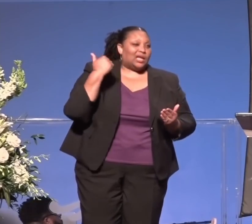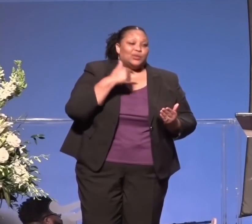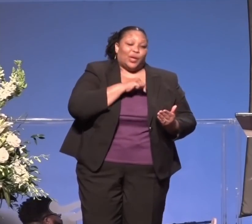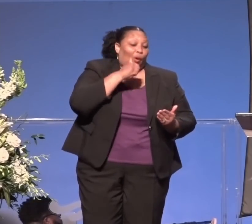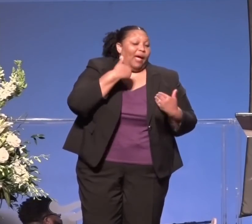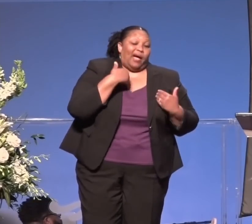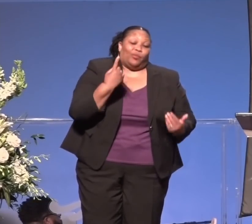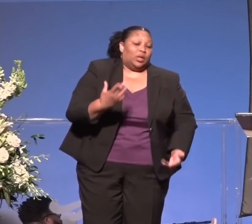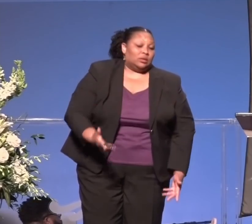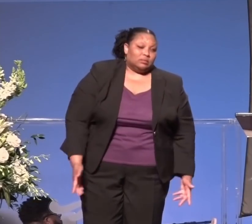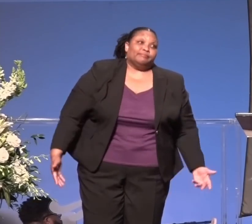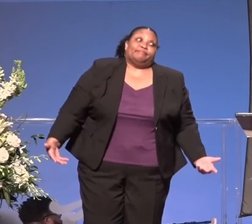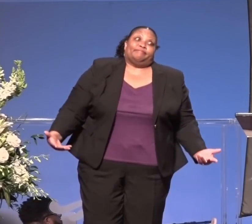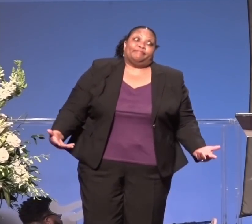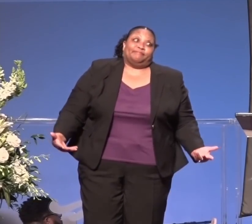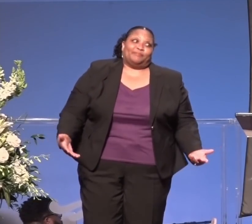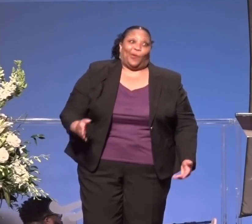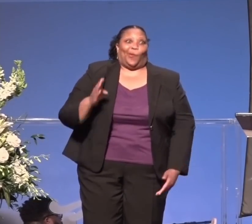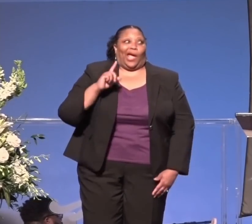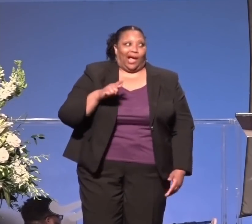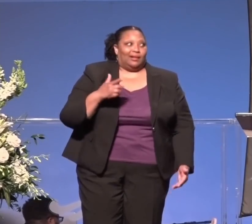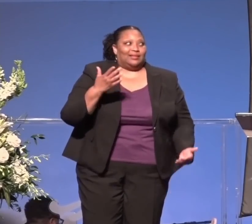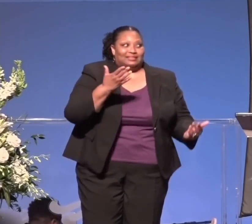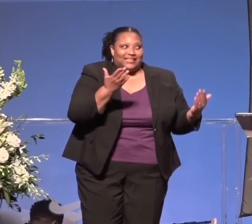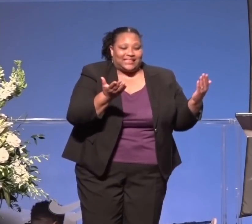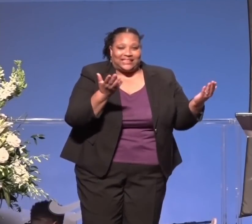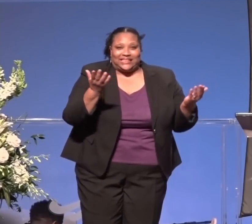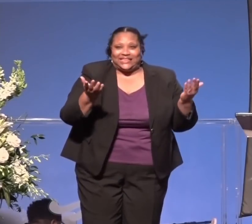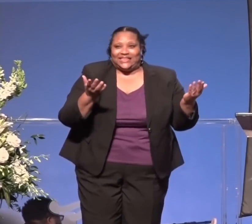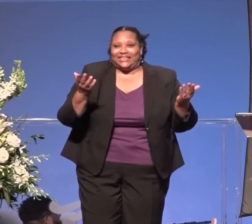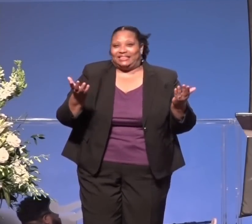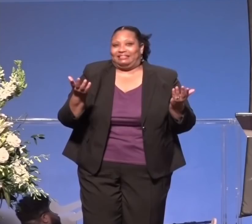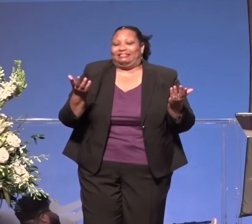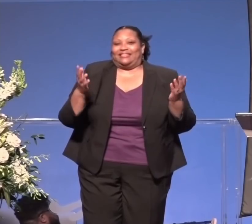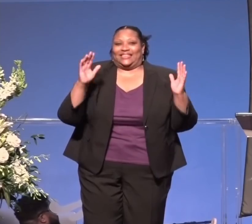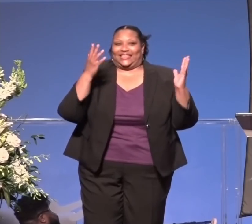I CALL HIM BLACK AMERICA’S ATTORNEY GENERAL.